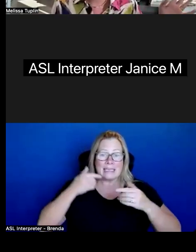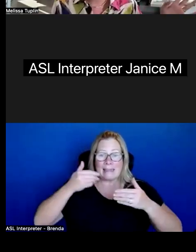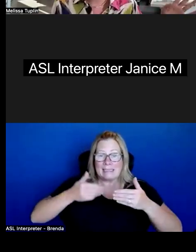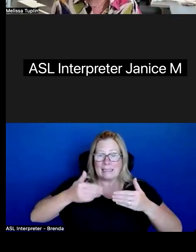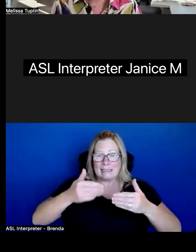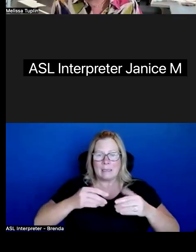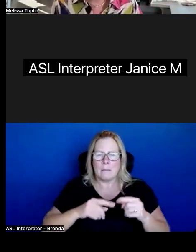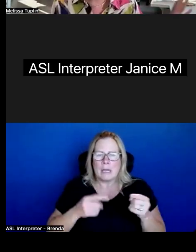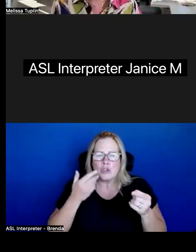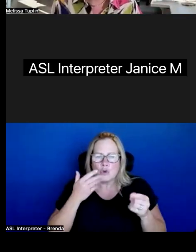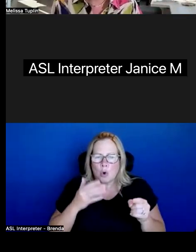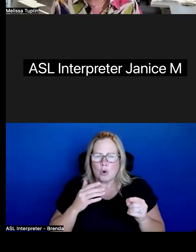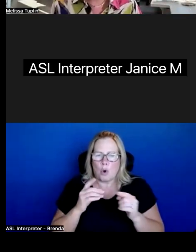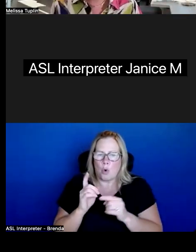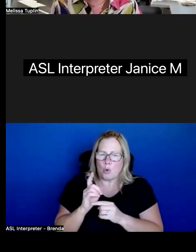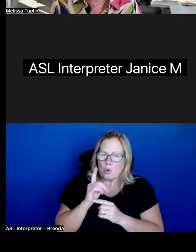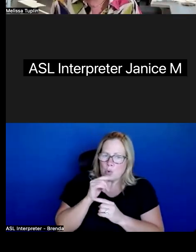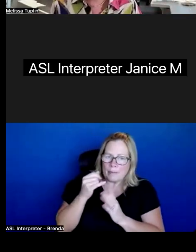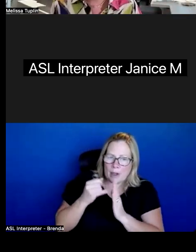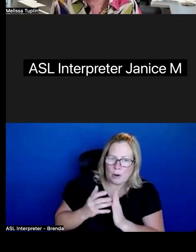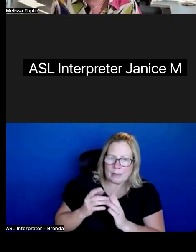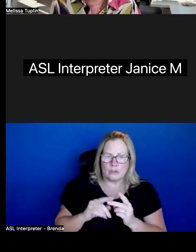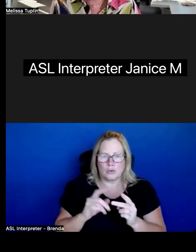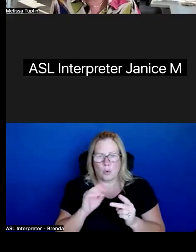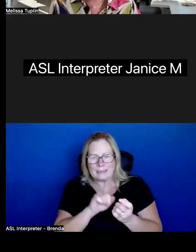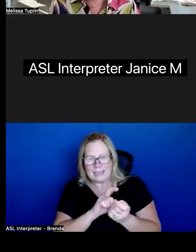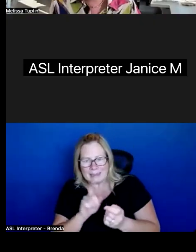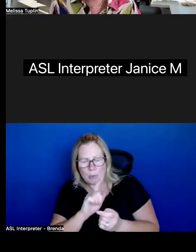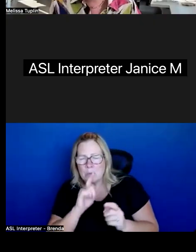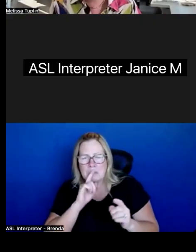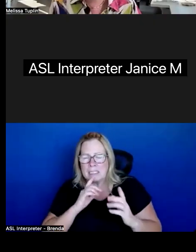That's cool. We just kind of want to see how many activities in general you're planning,